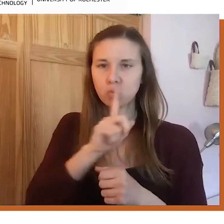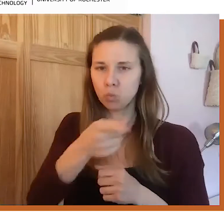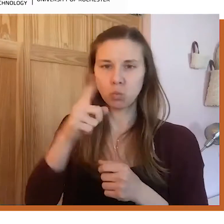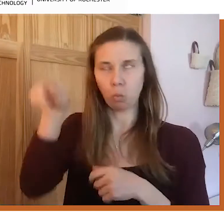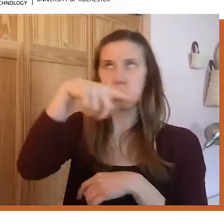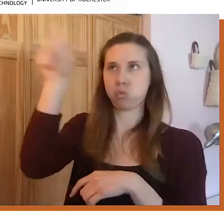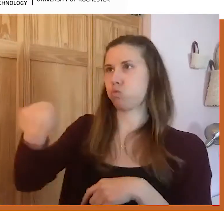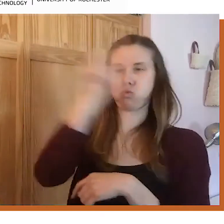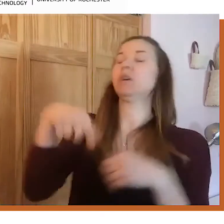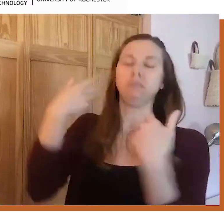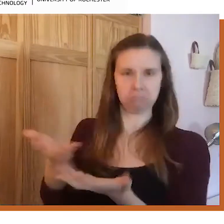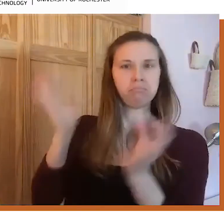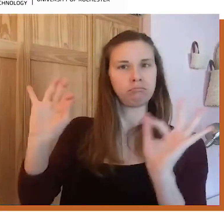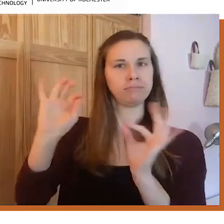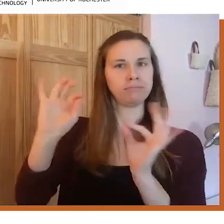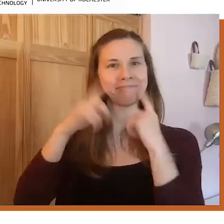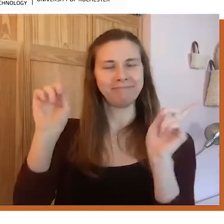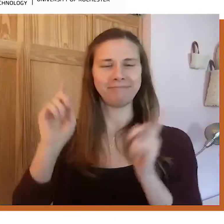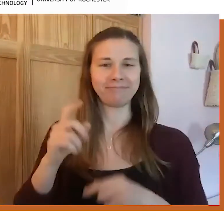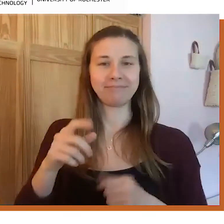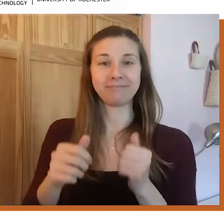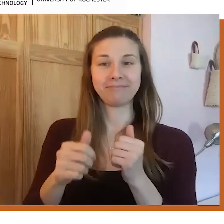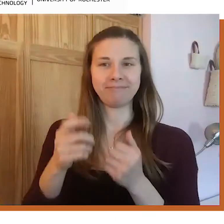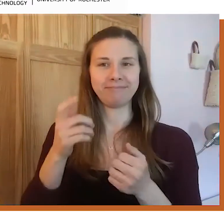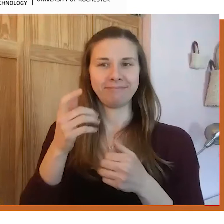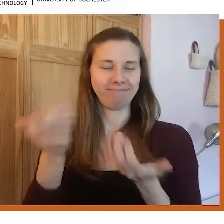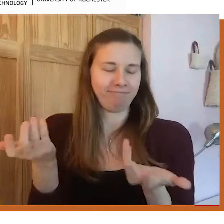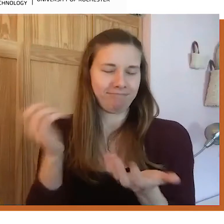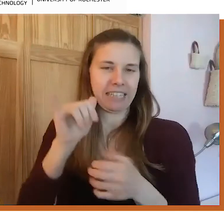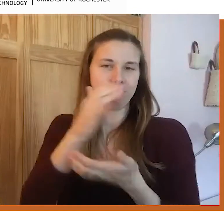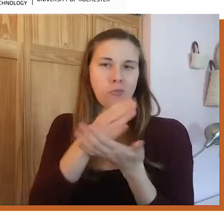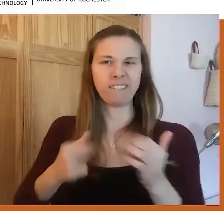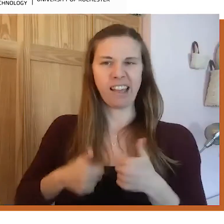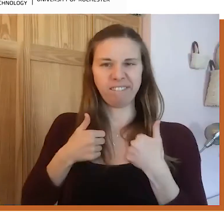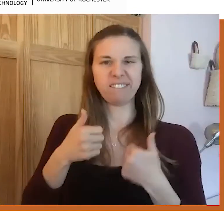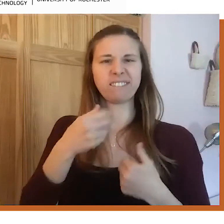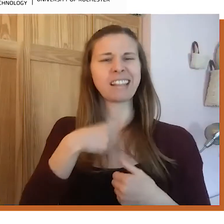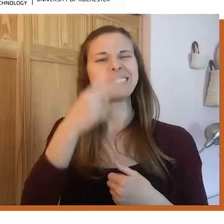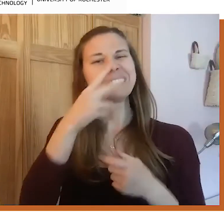of what people think success looks like and what it actually looks like.